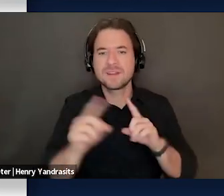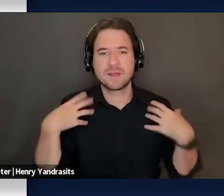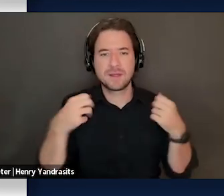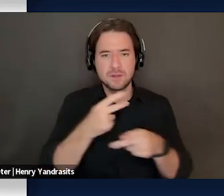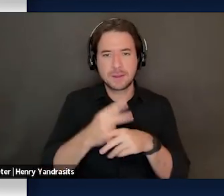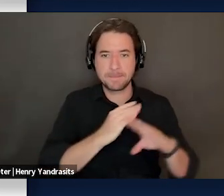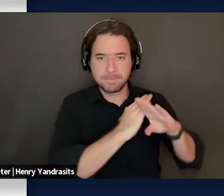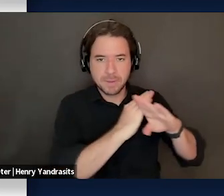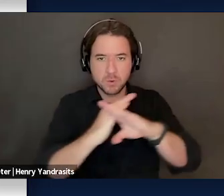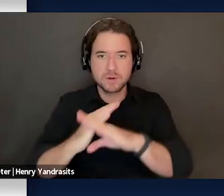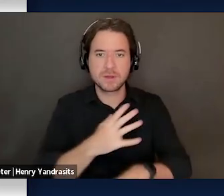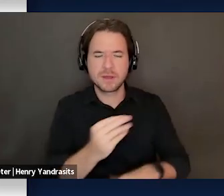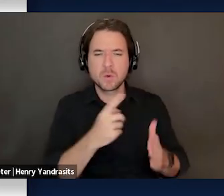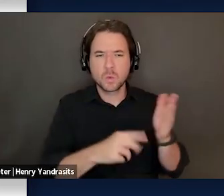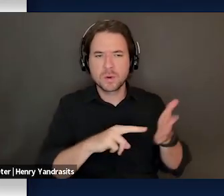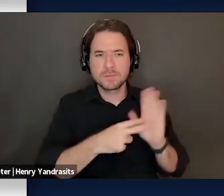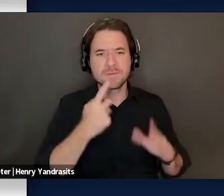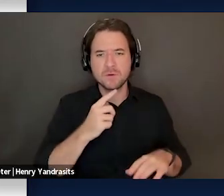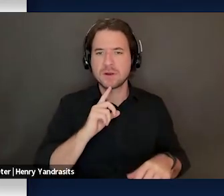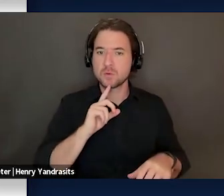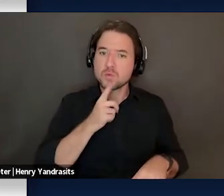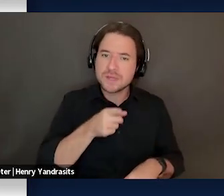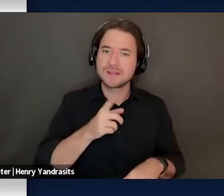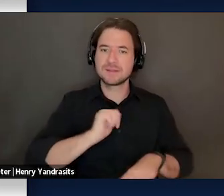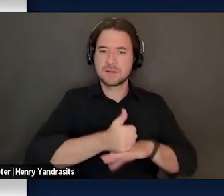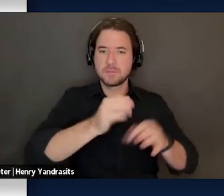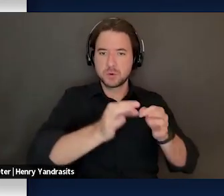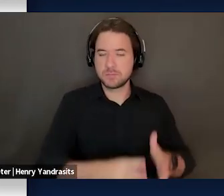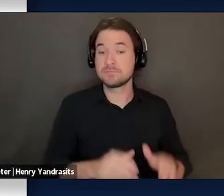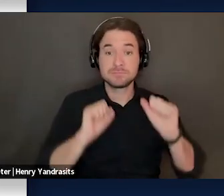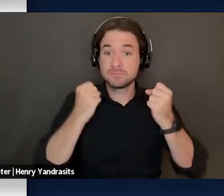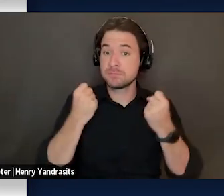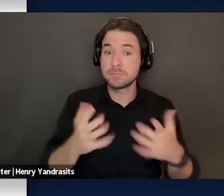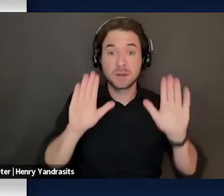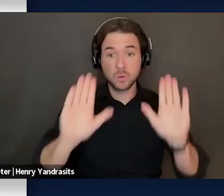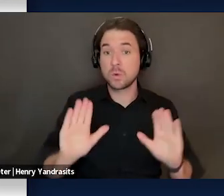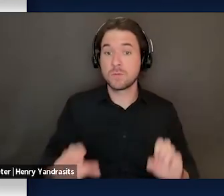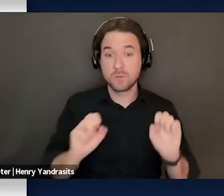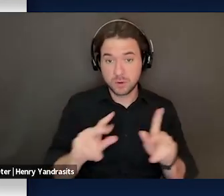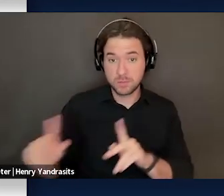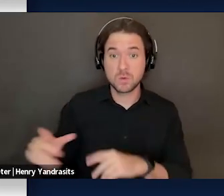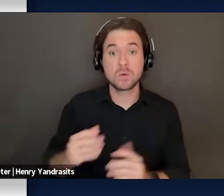And what does it mean to arrange interpreters? So, there was just a lot of great opportunities for them. The course was really.